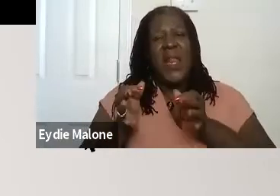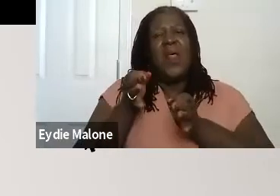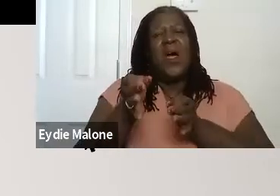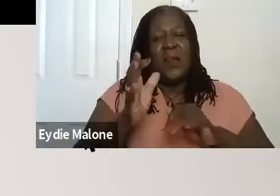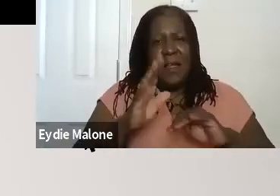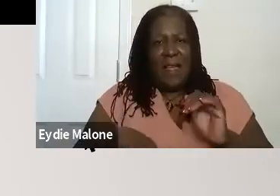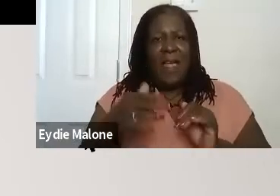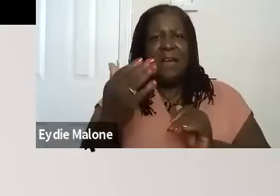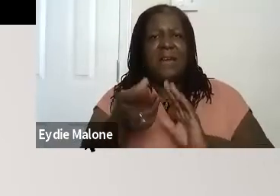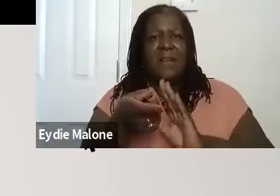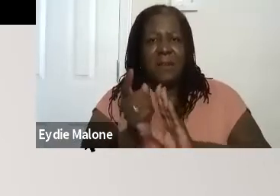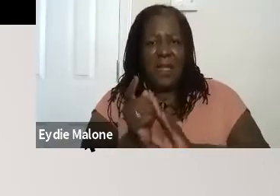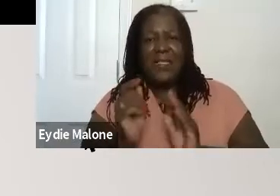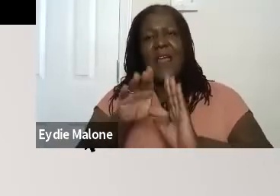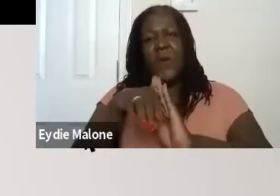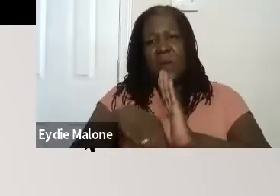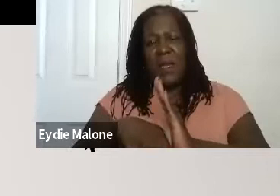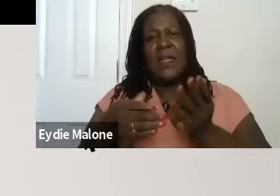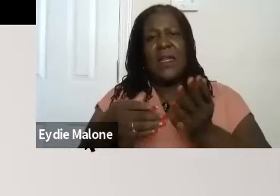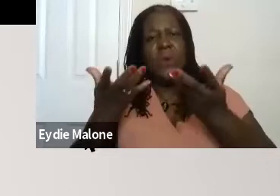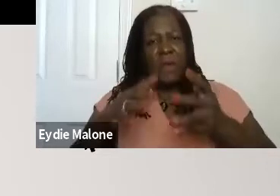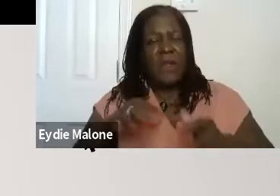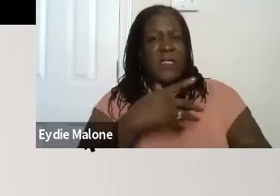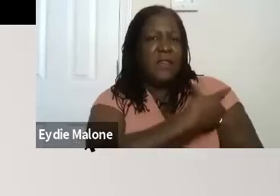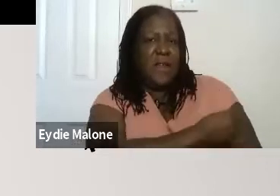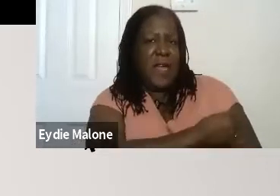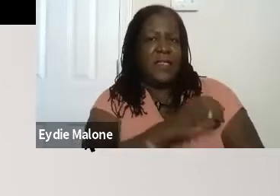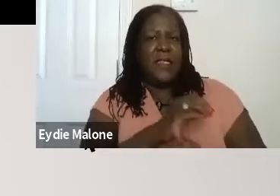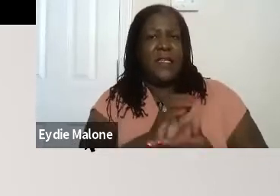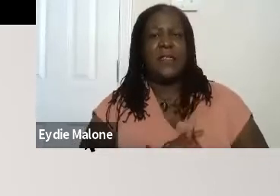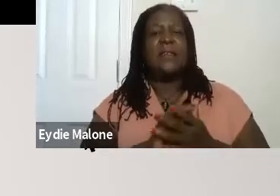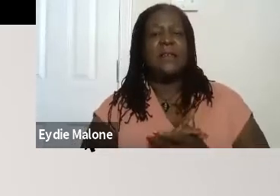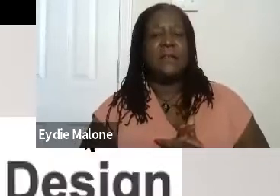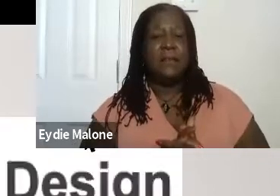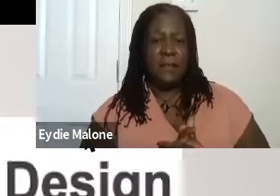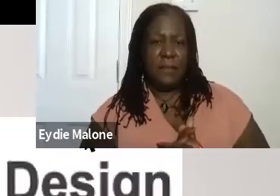30 minutes after getting the vaccine. I just wanted to show you a little bit more